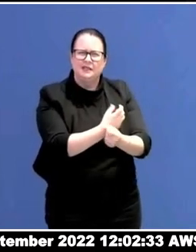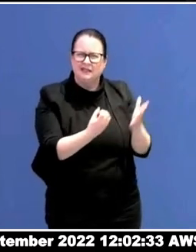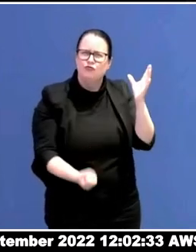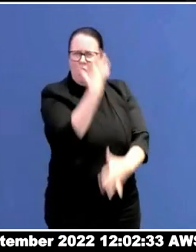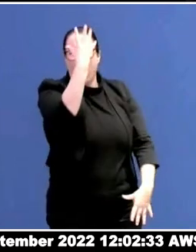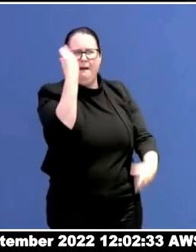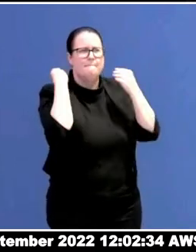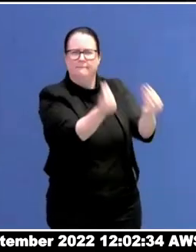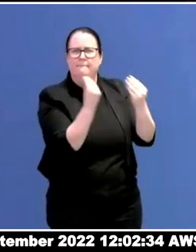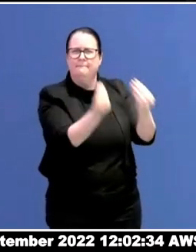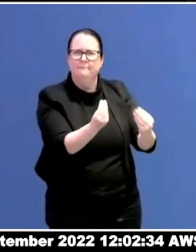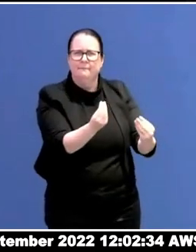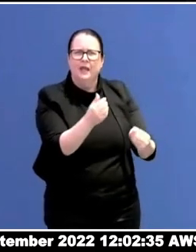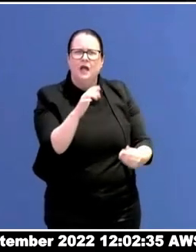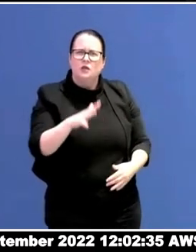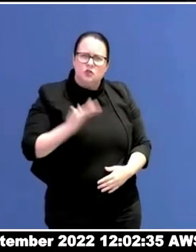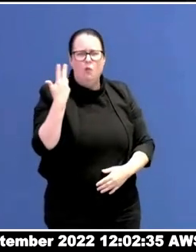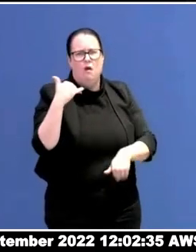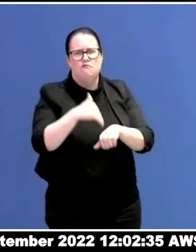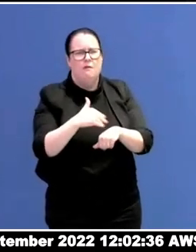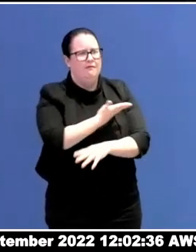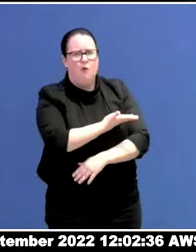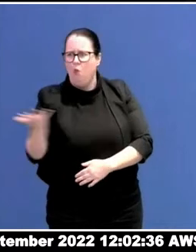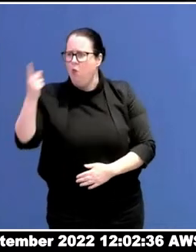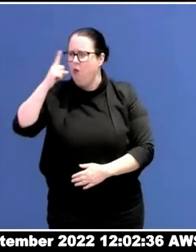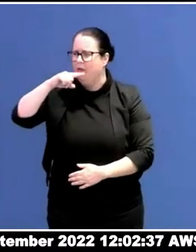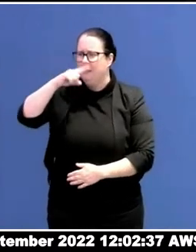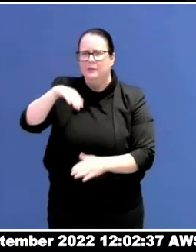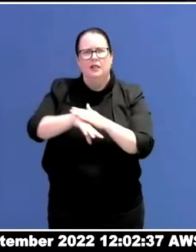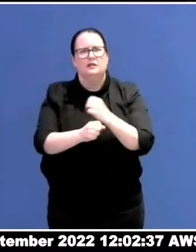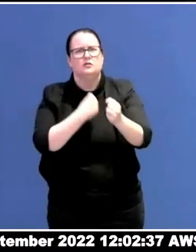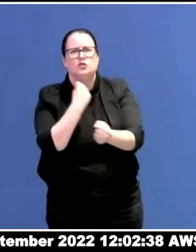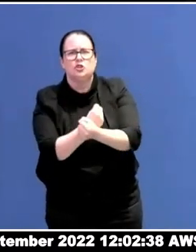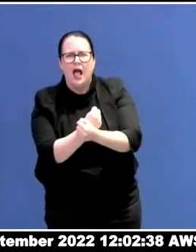this does not become a problem so all people in the prison system are given the